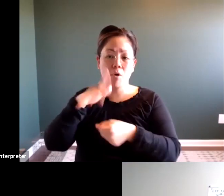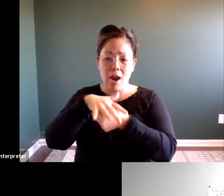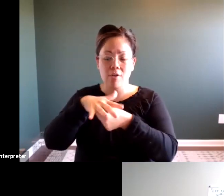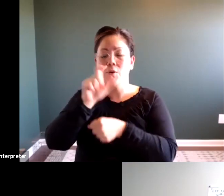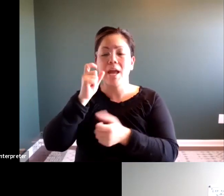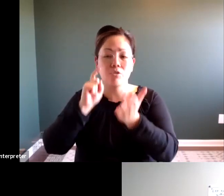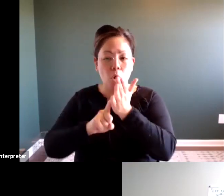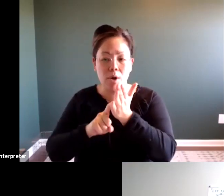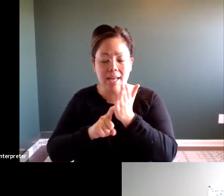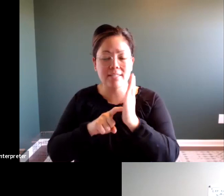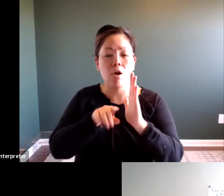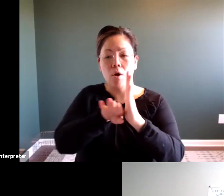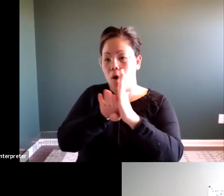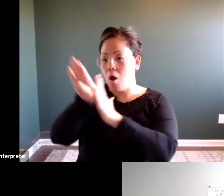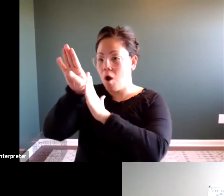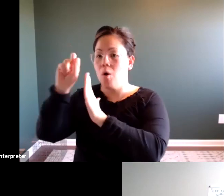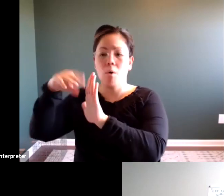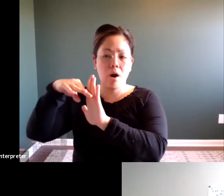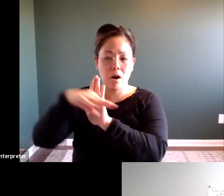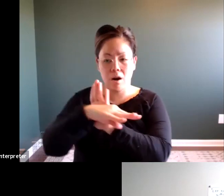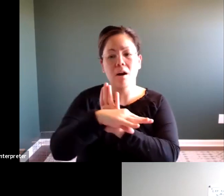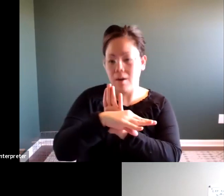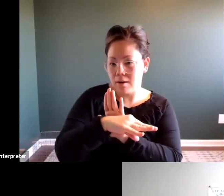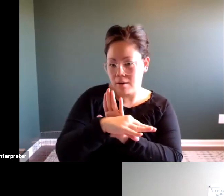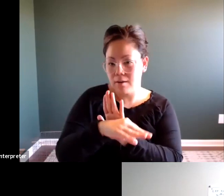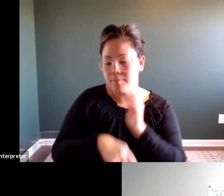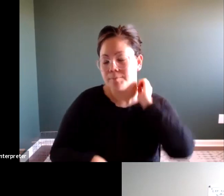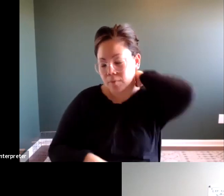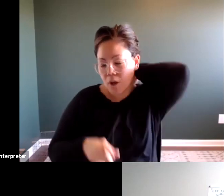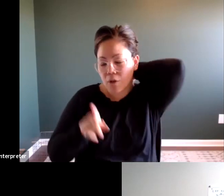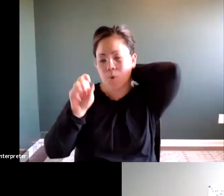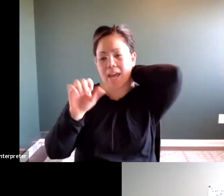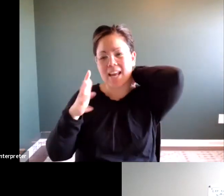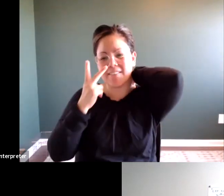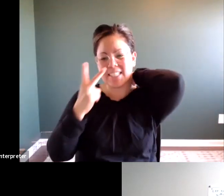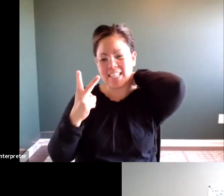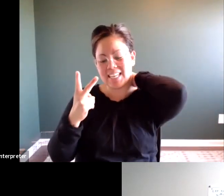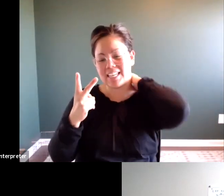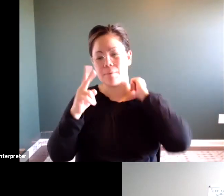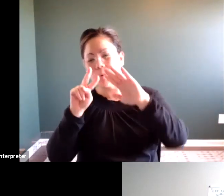and it'll change at that cadence. So you can kind of see where things are coming in and plan accordingly.